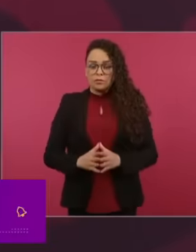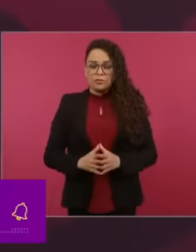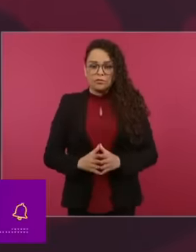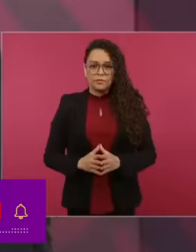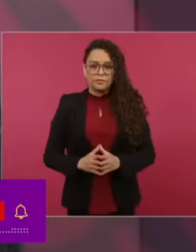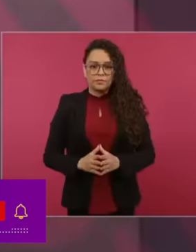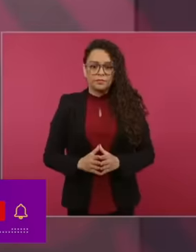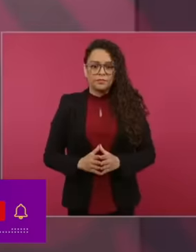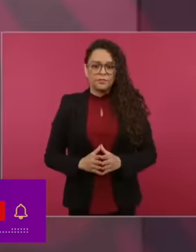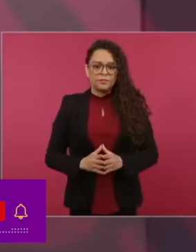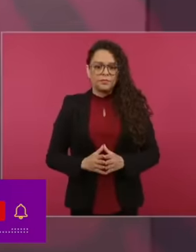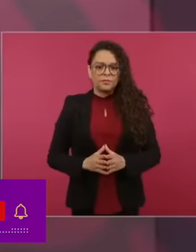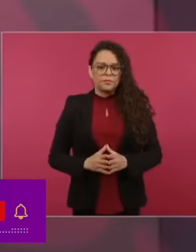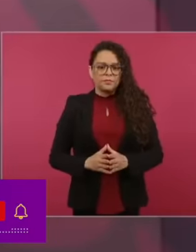because, I repeat, President